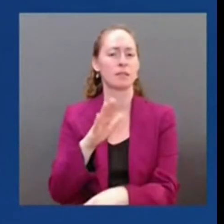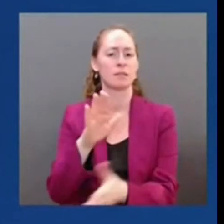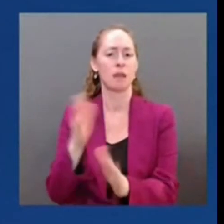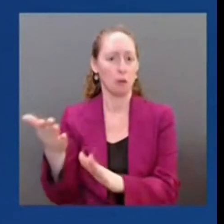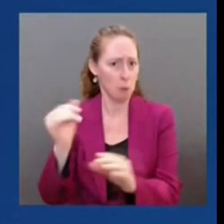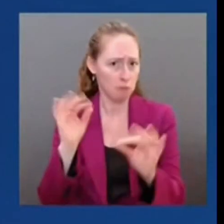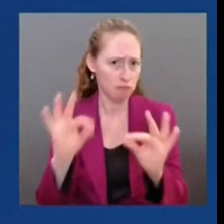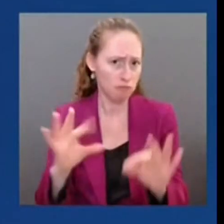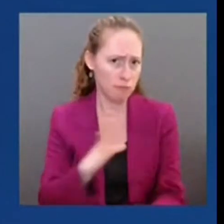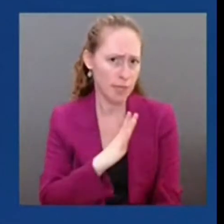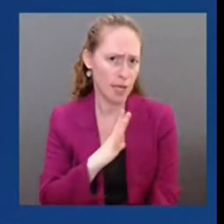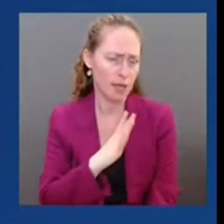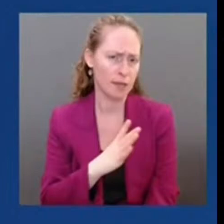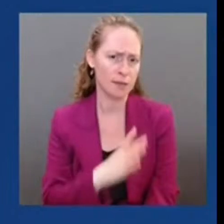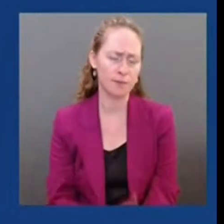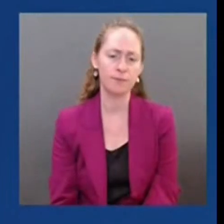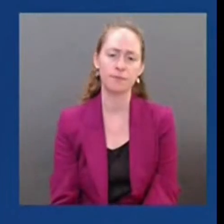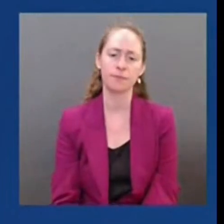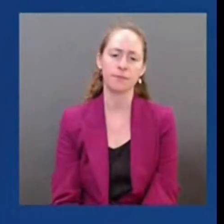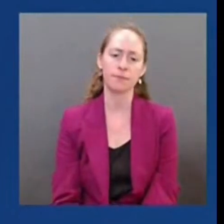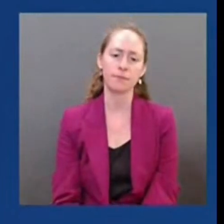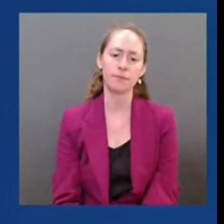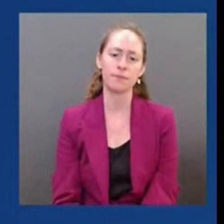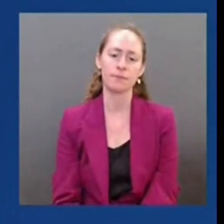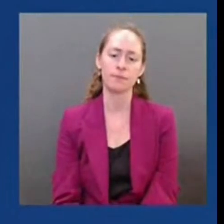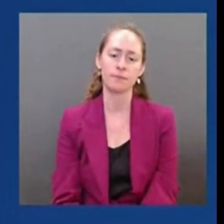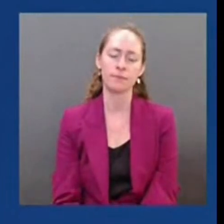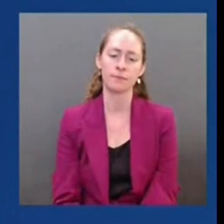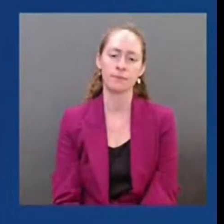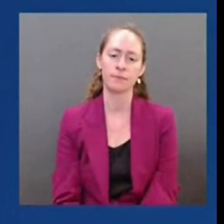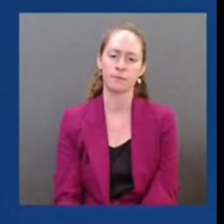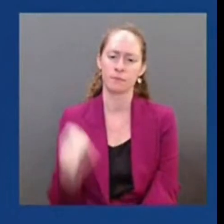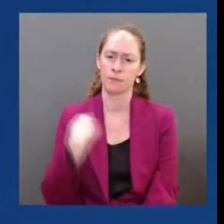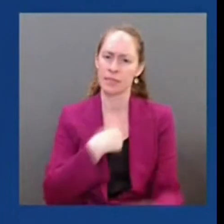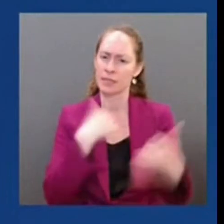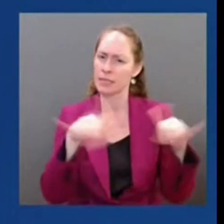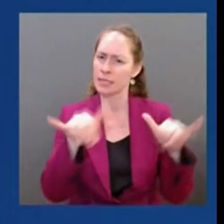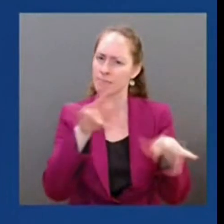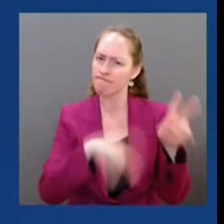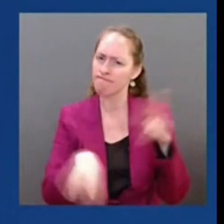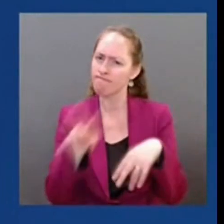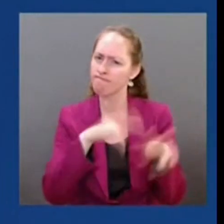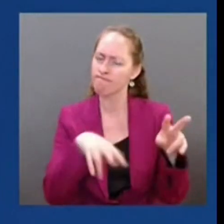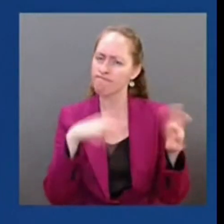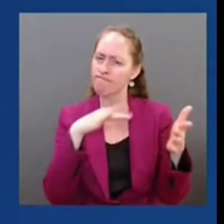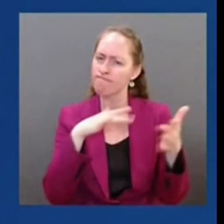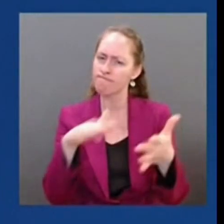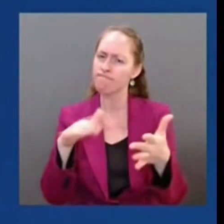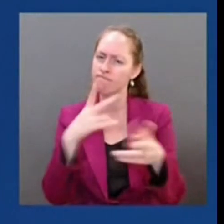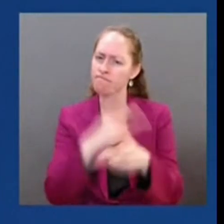IS DOING THAT INCREDIBLY WELL. SO, THE REBOUND ISSUE IS SOMETHING WE ARE OKINAT VERY CAREFULLY.